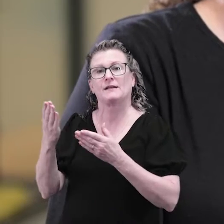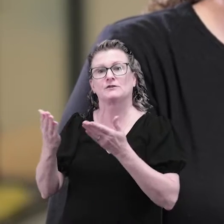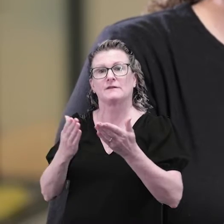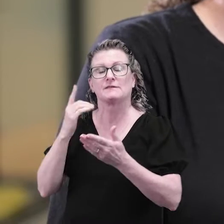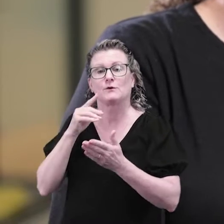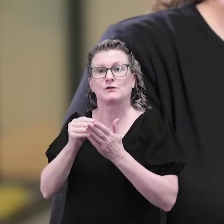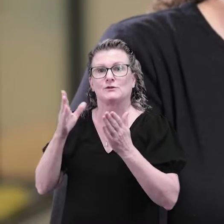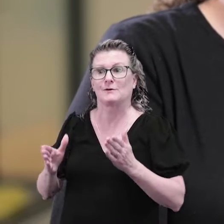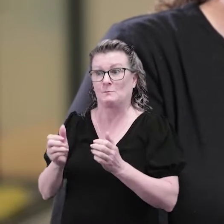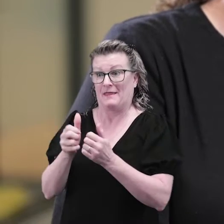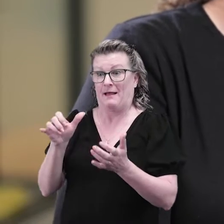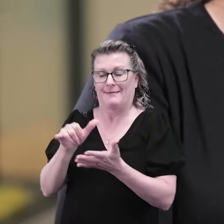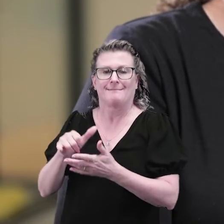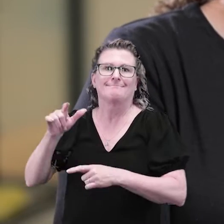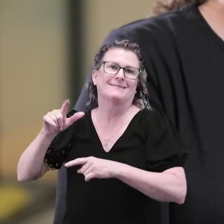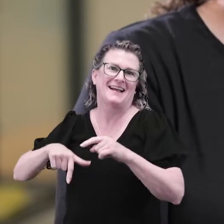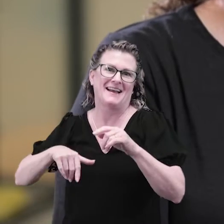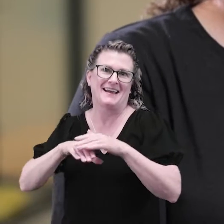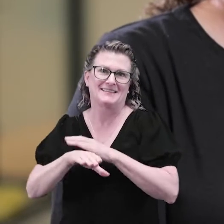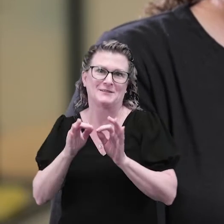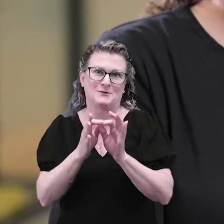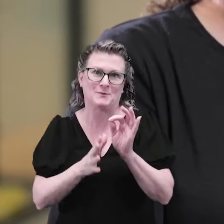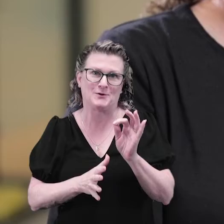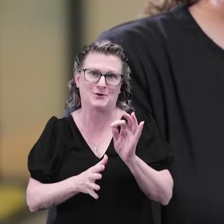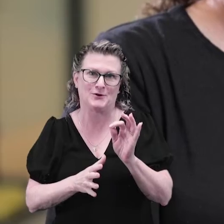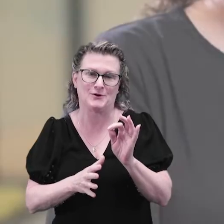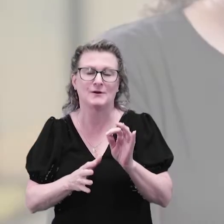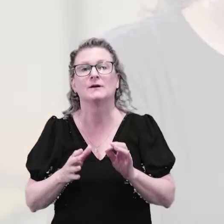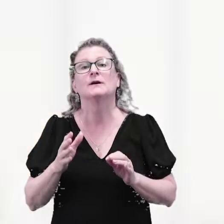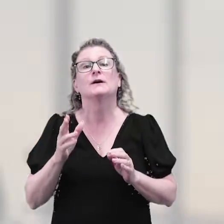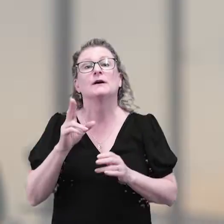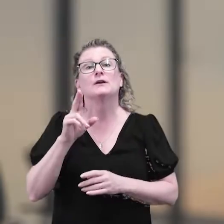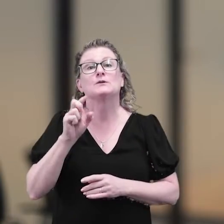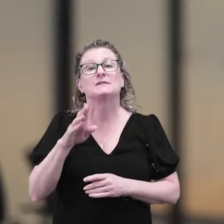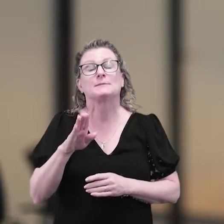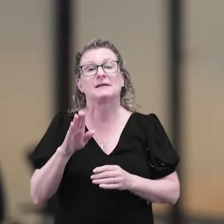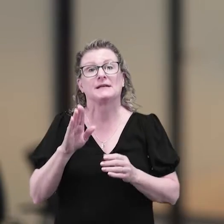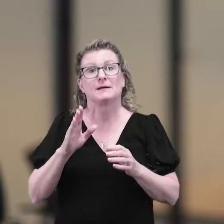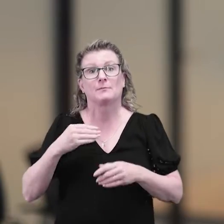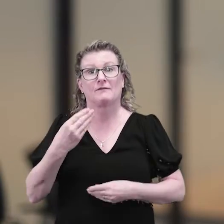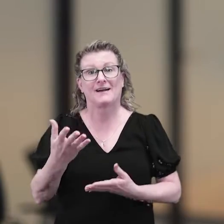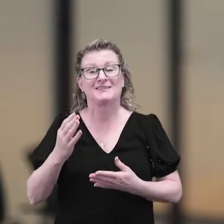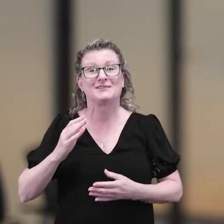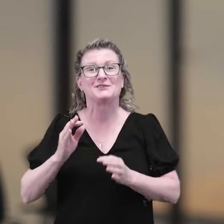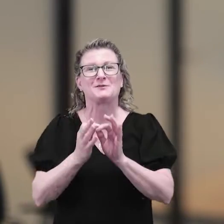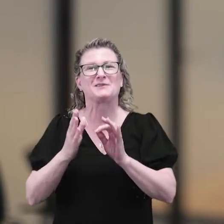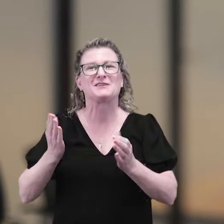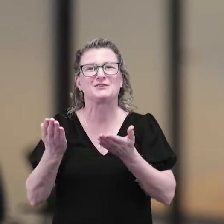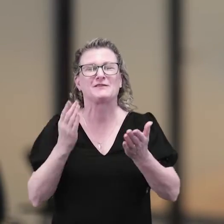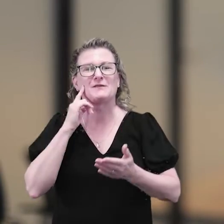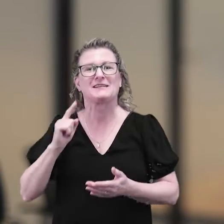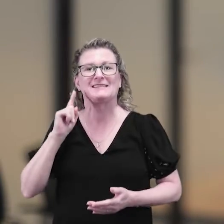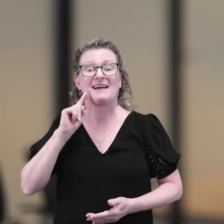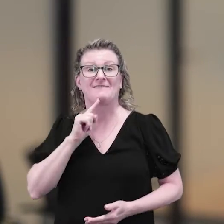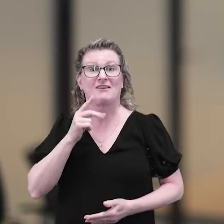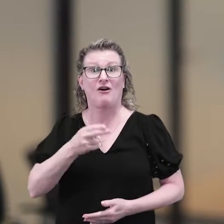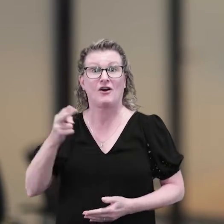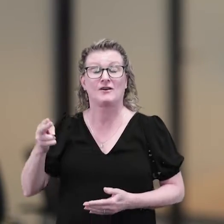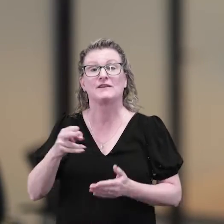to a student who would otherwise have no access to an interpreter. USDB provides interpreting services for deaf and hard of hearing students that